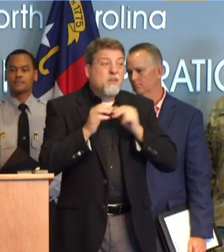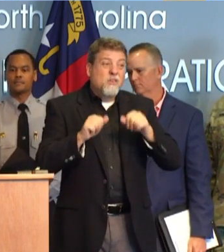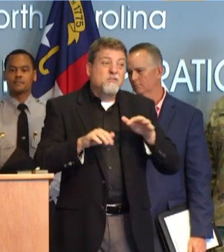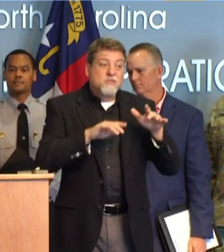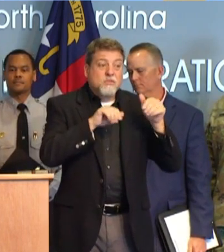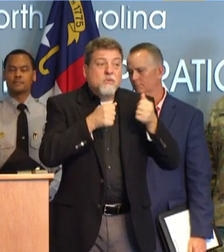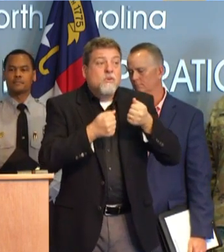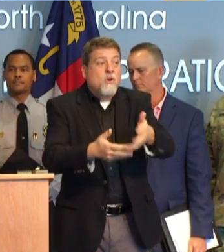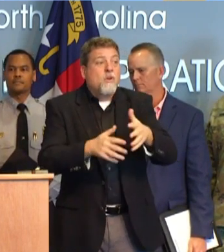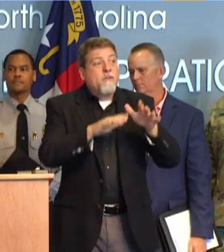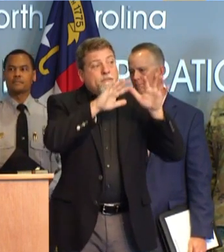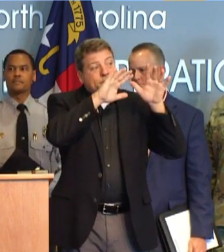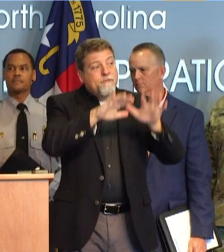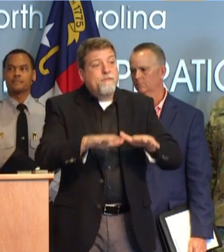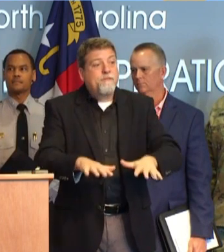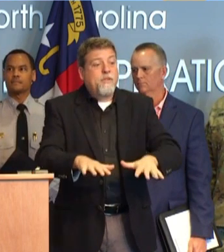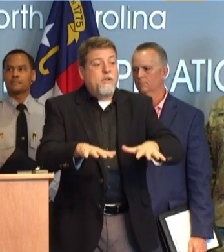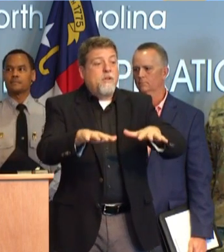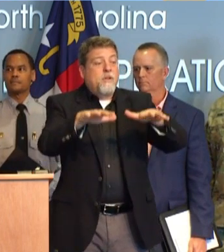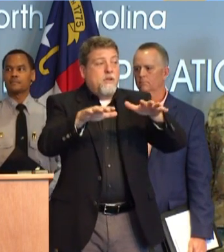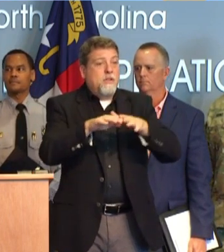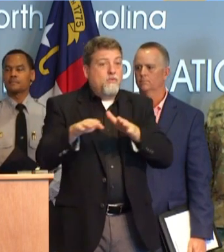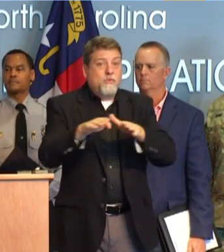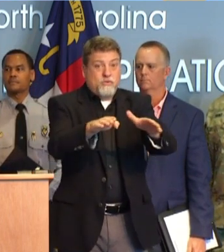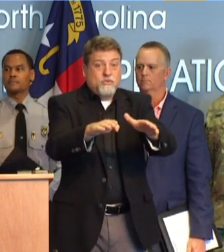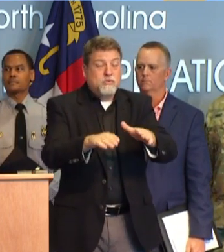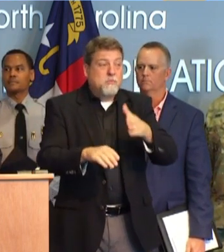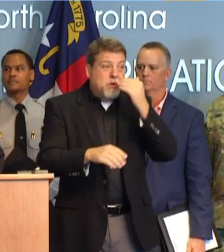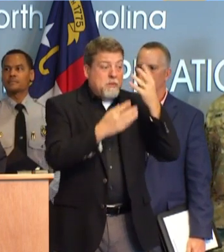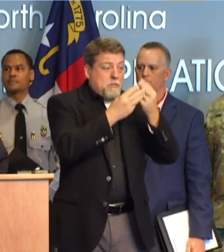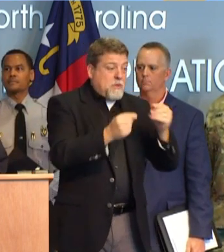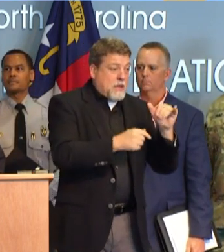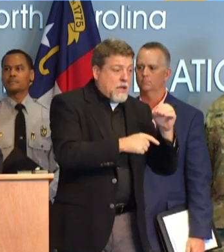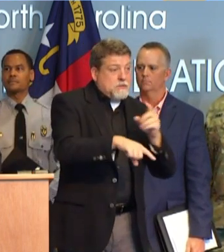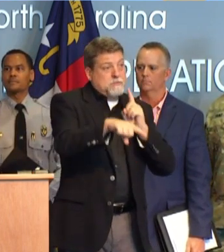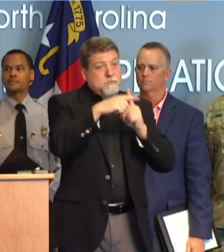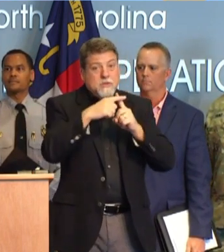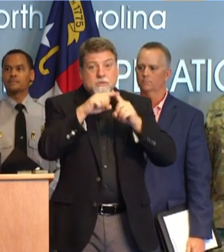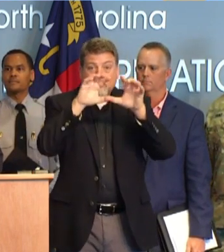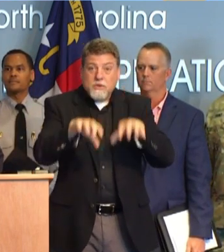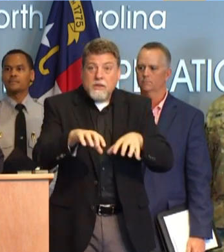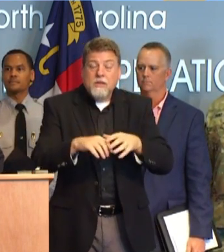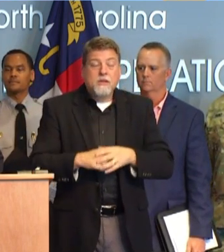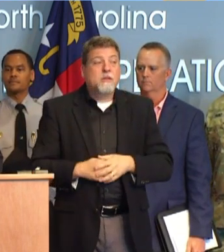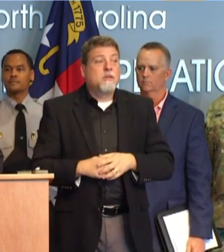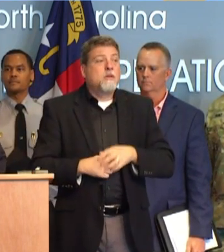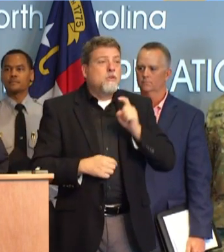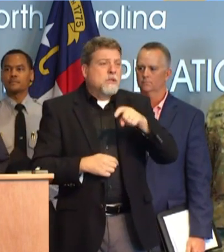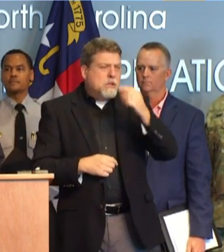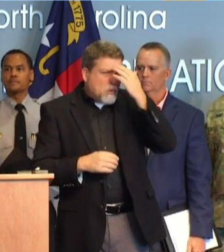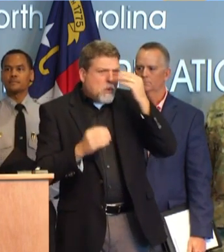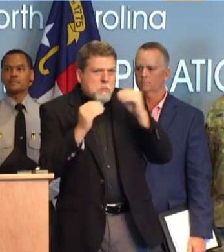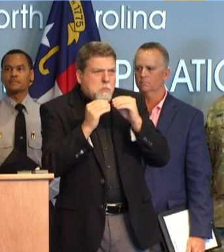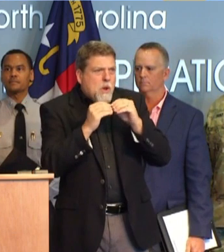OUR STATE LATER THIS WEEK. SO BE ALERT FOR ANY FLOOD WARNINGS FROM LOCAL OFFICIALS.